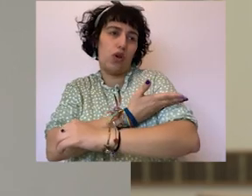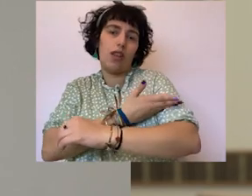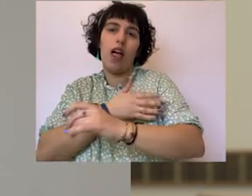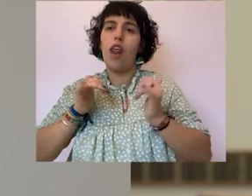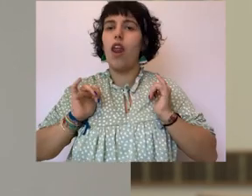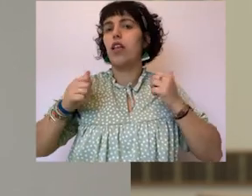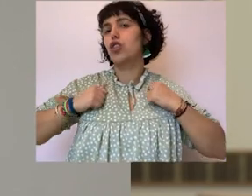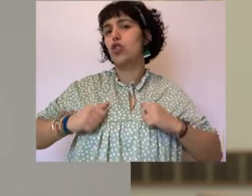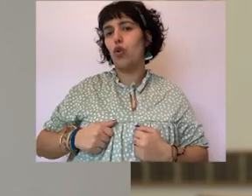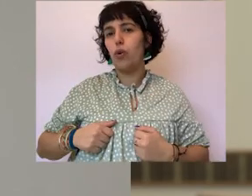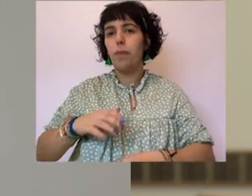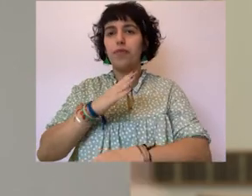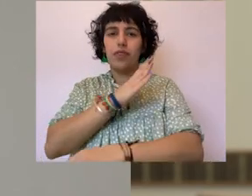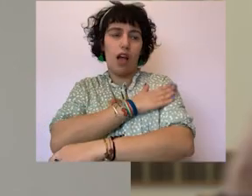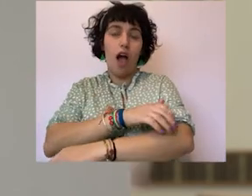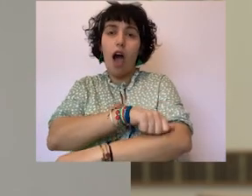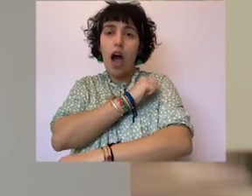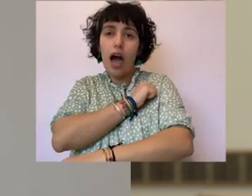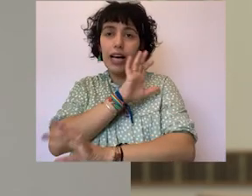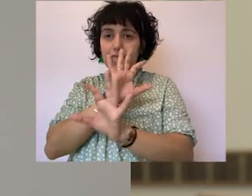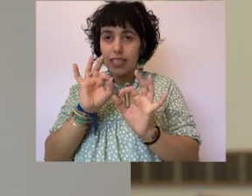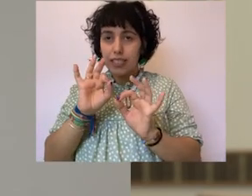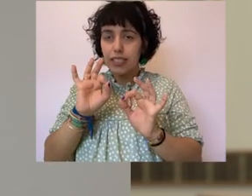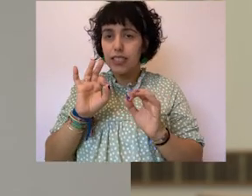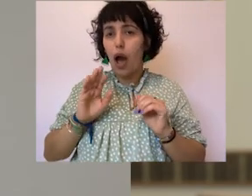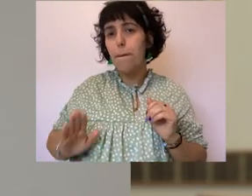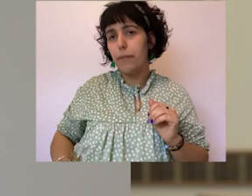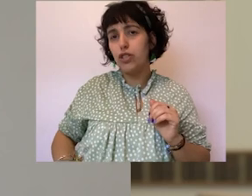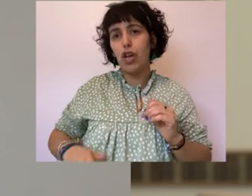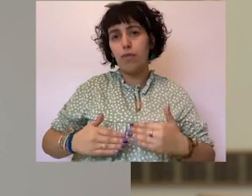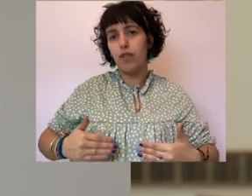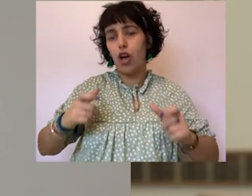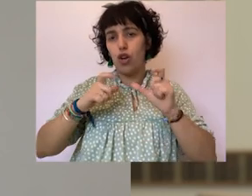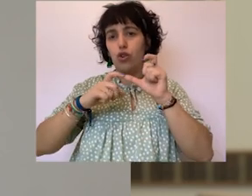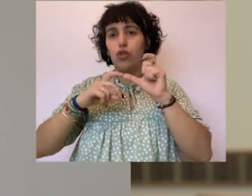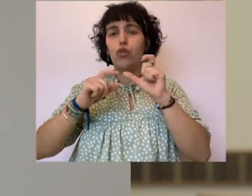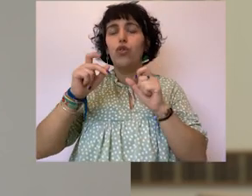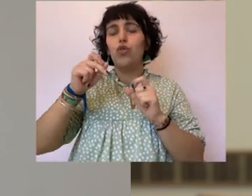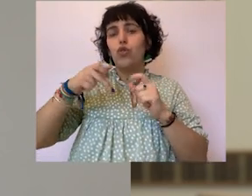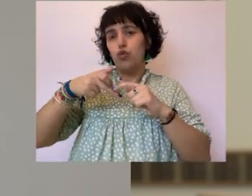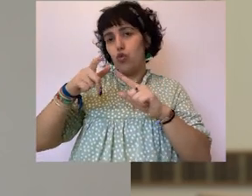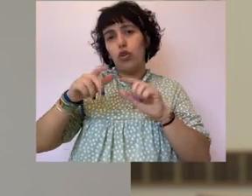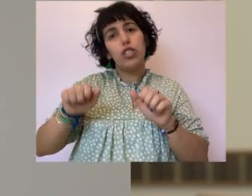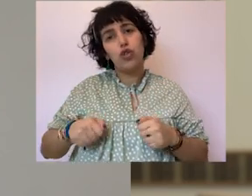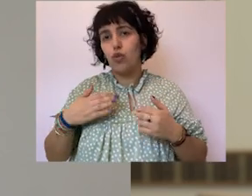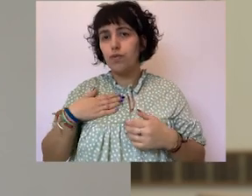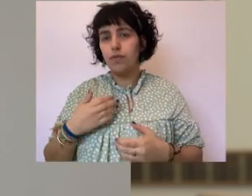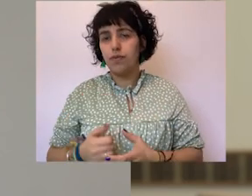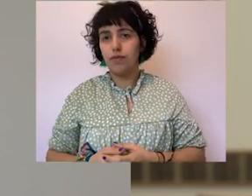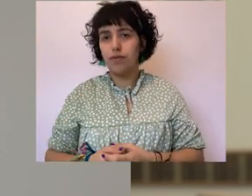mostly when you wear shorts and notice a guy staring I look into your eyes, and I stare. Because you are also looking. Does it look good?